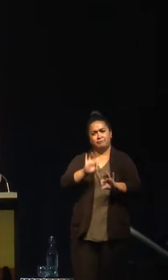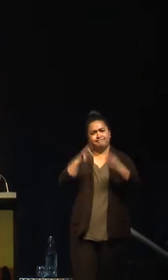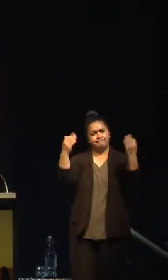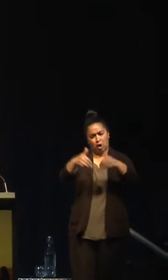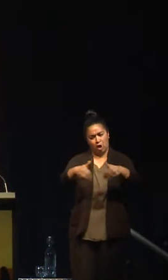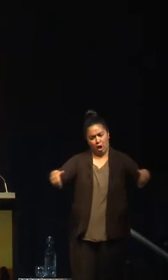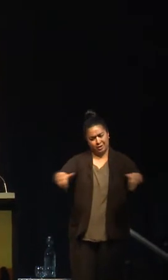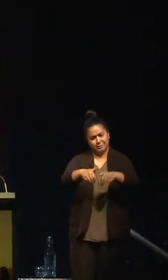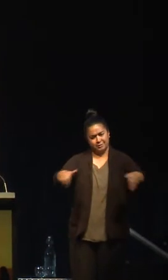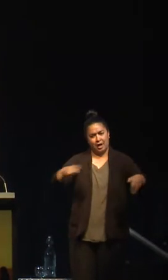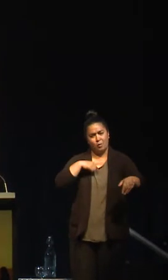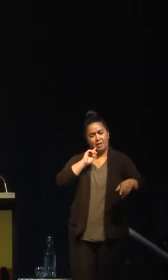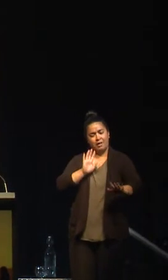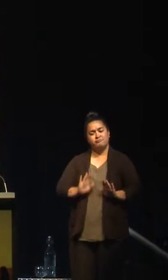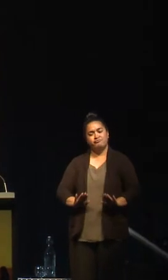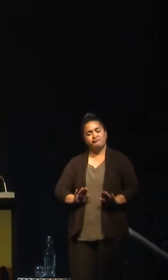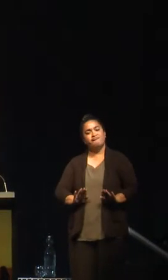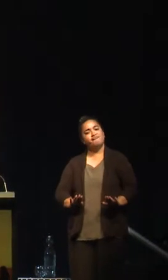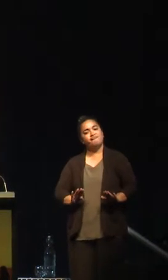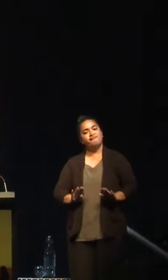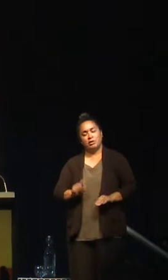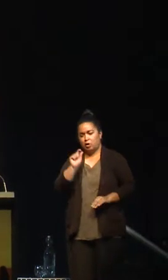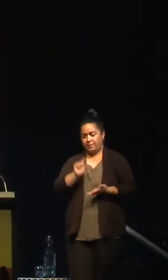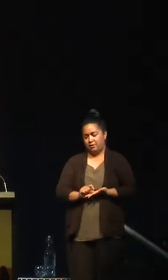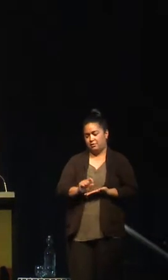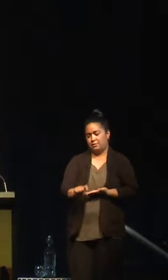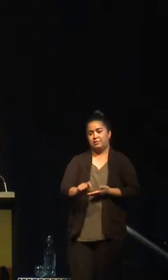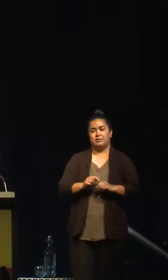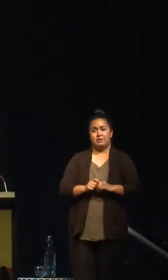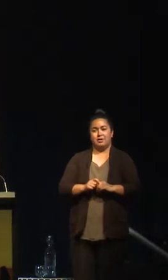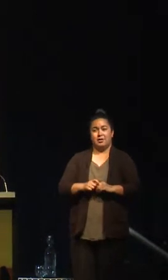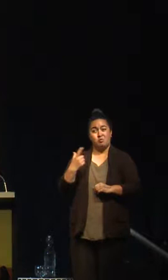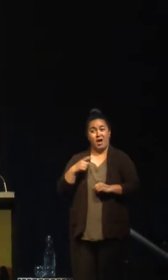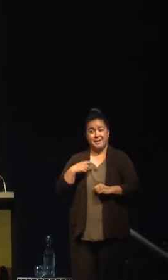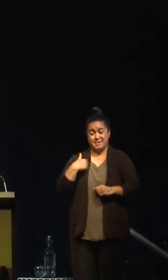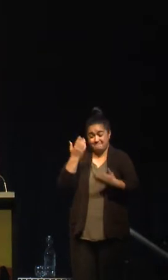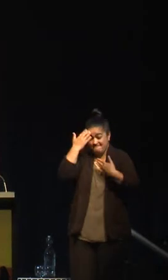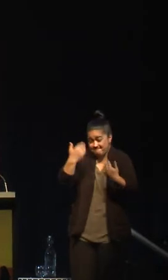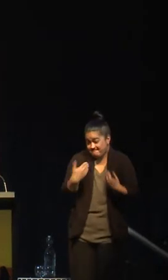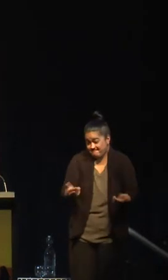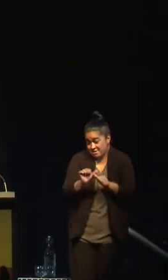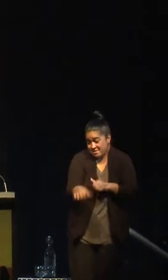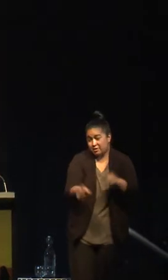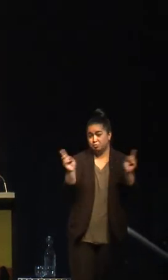just going to hold back, I'm actually just not going to invest much at all because I don't know where this is going. I don't know where that line is going to end up. I don't